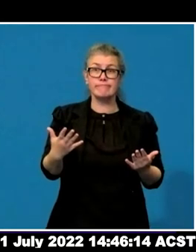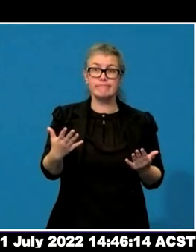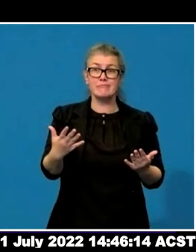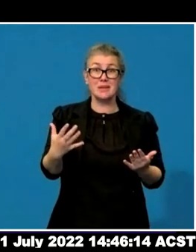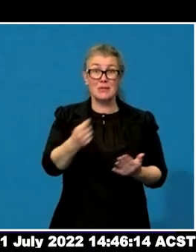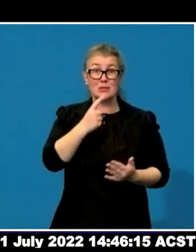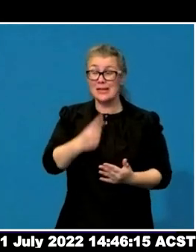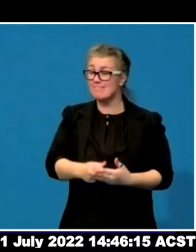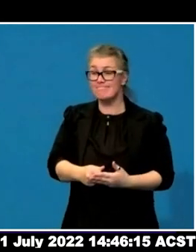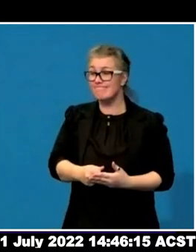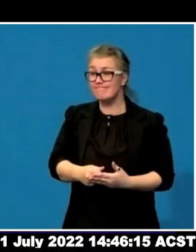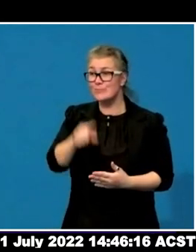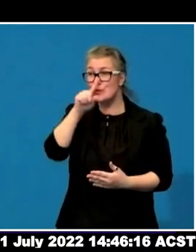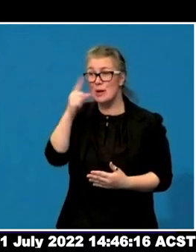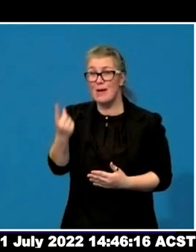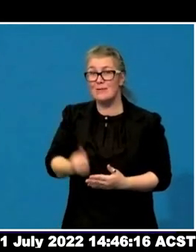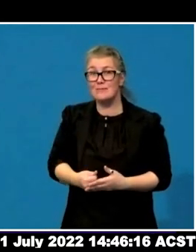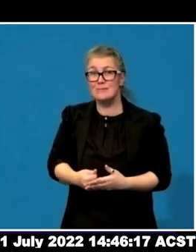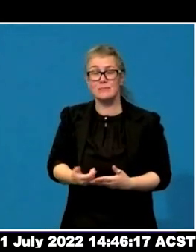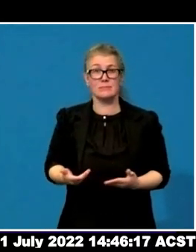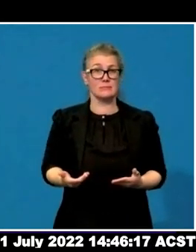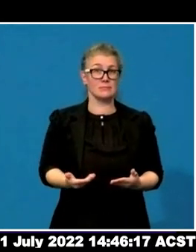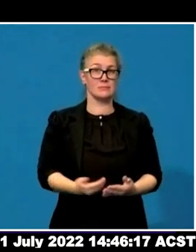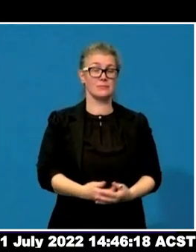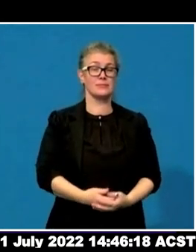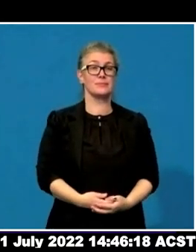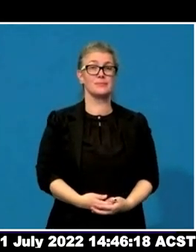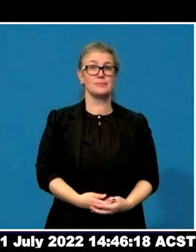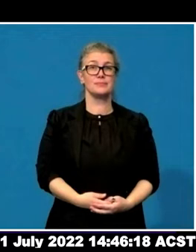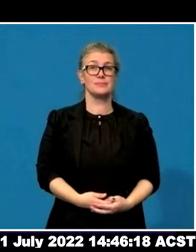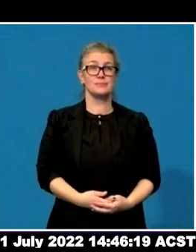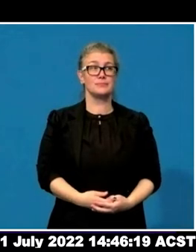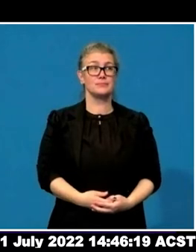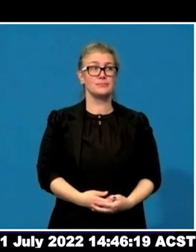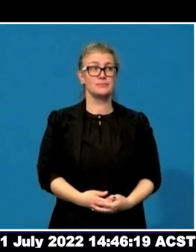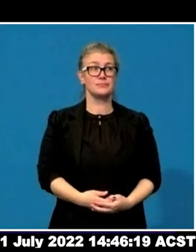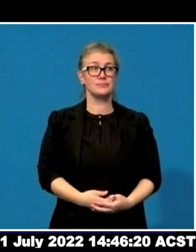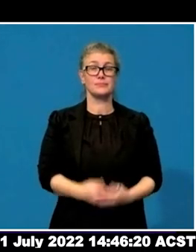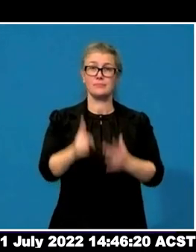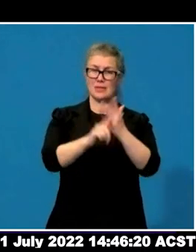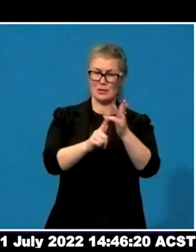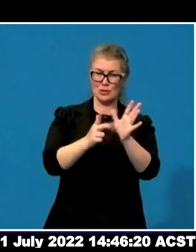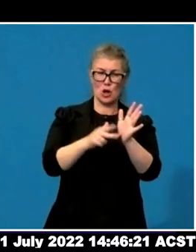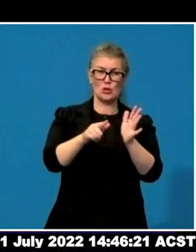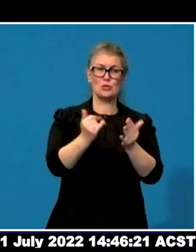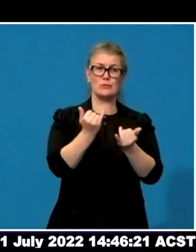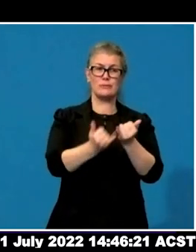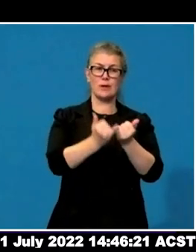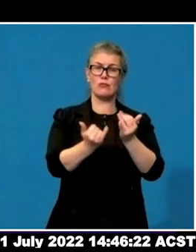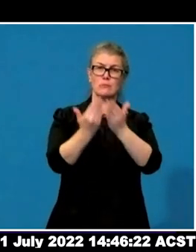Joan, you are a very well-educated woman who has worked in senior management roles.